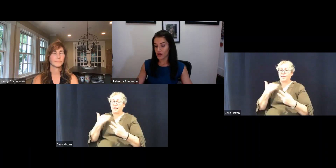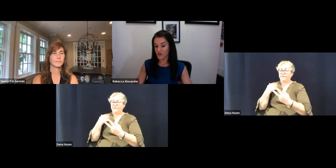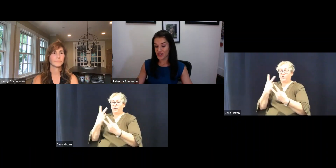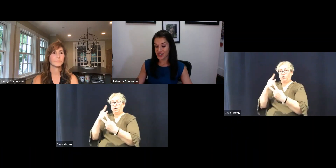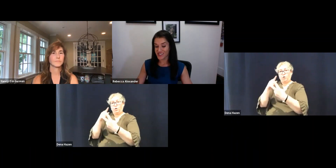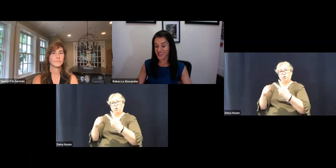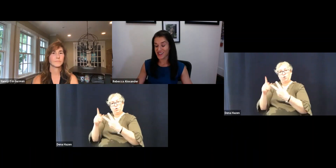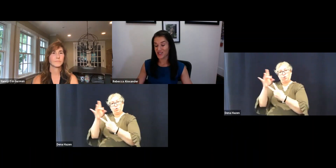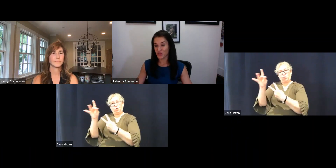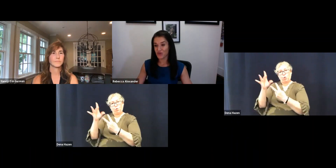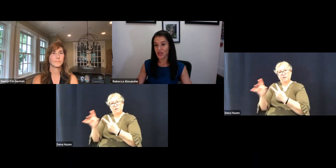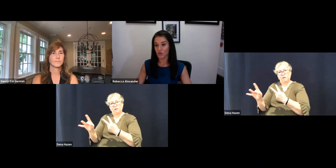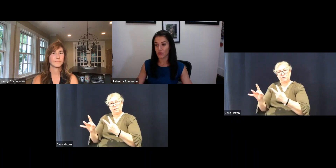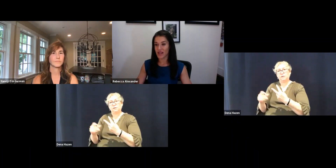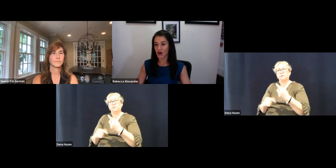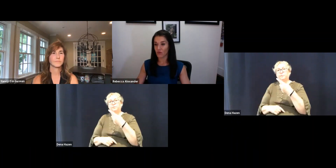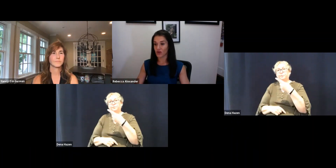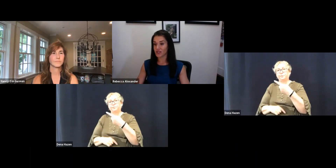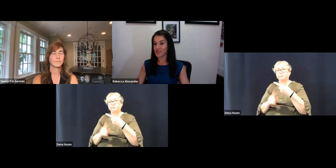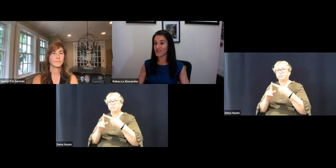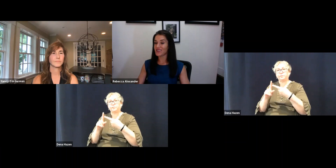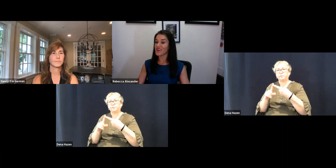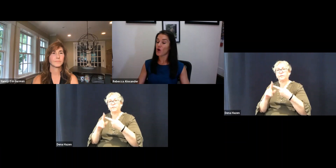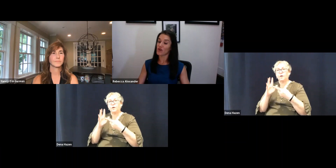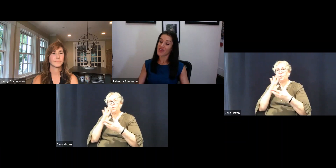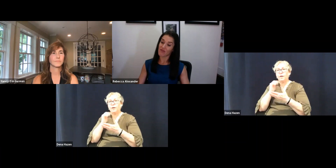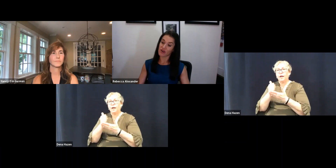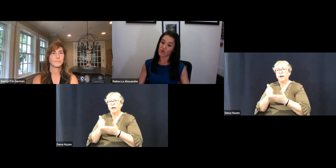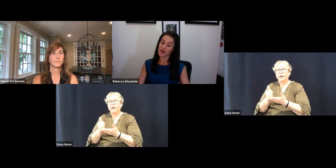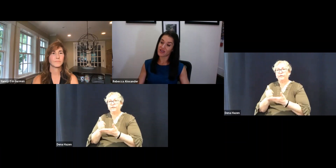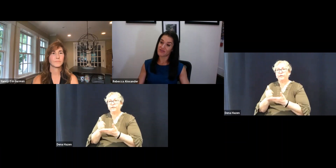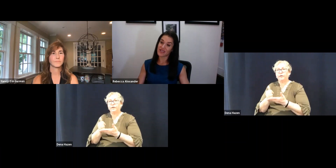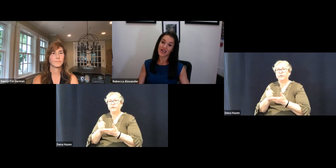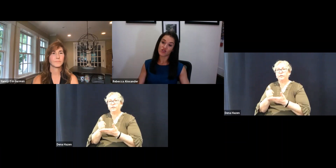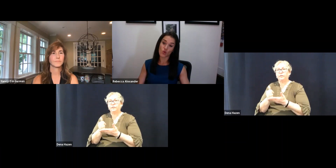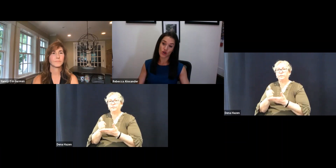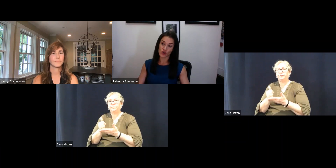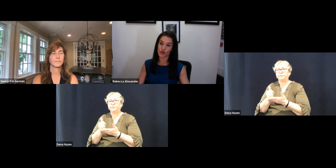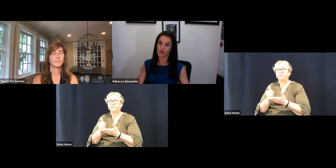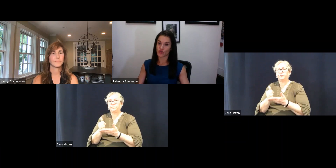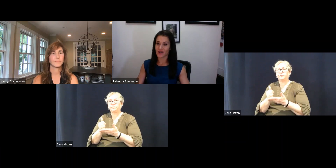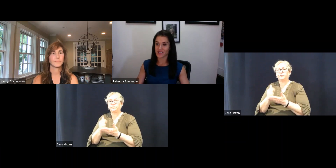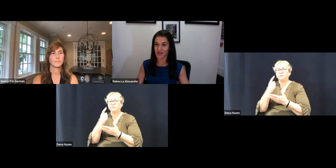One of which is, I do think it would be helpful, even if not with everyone, if he has one or two friends that he